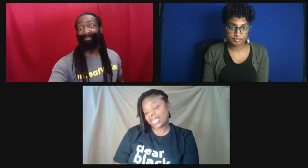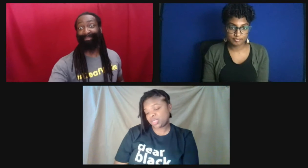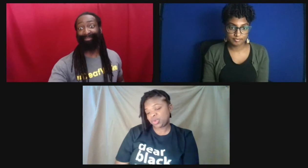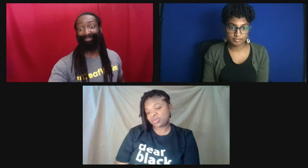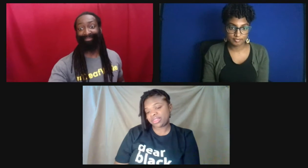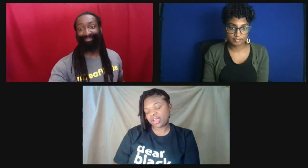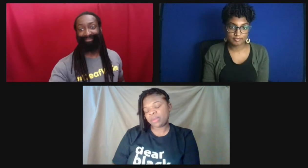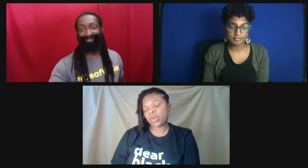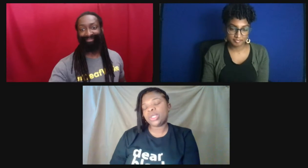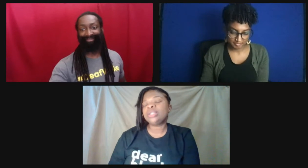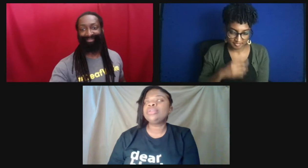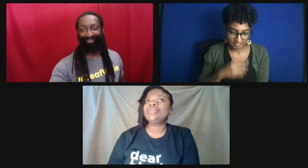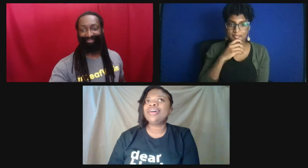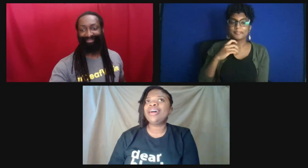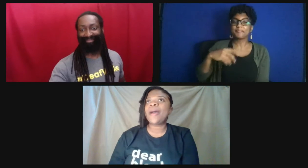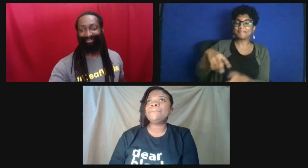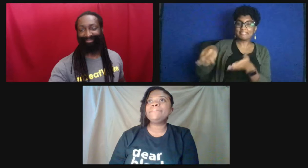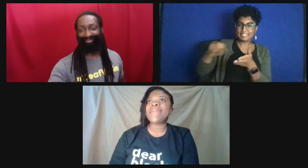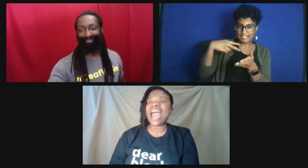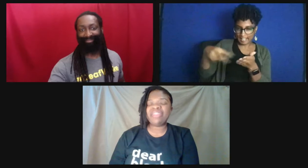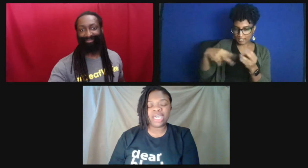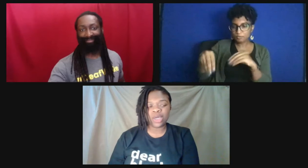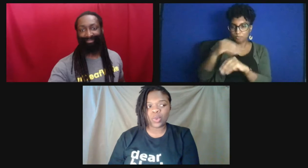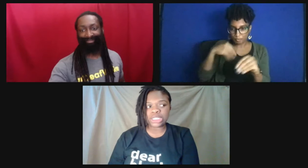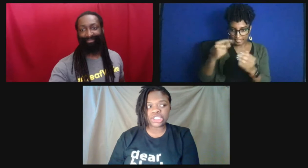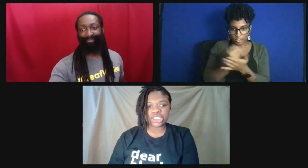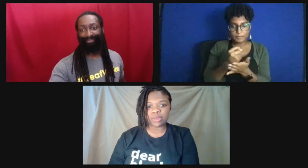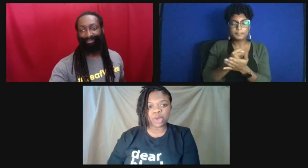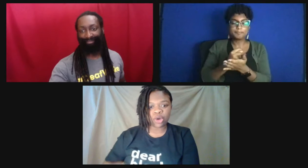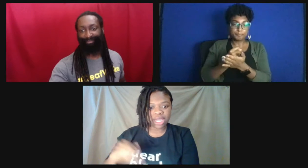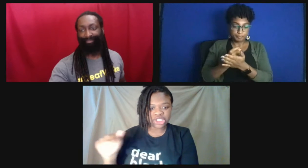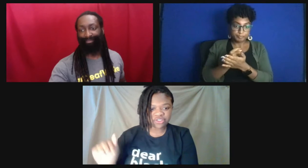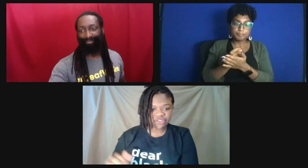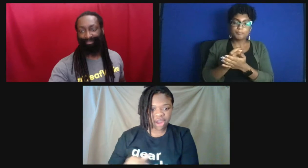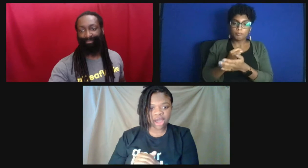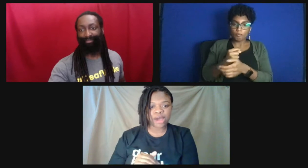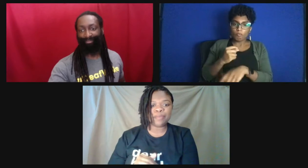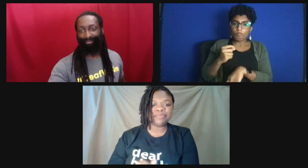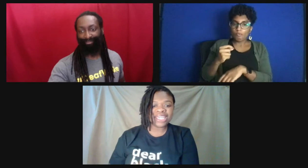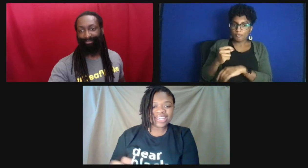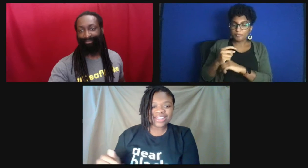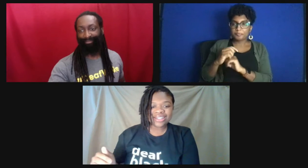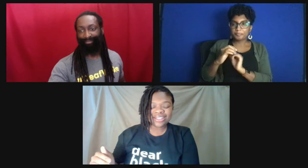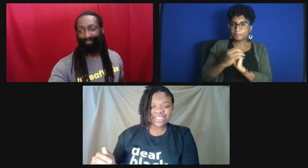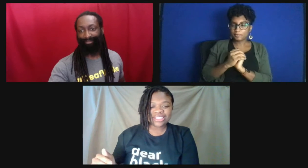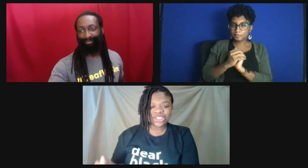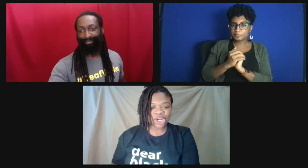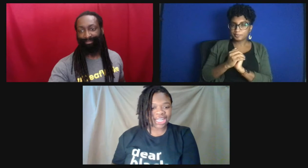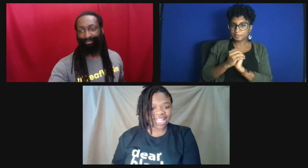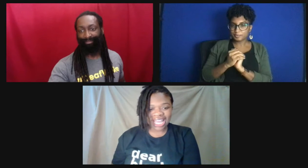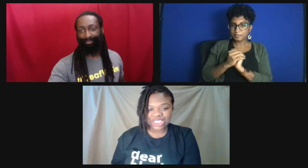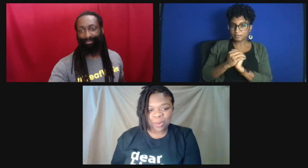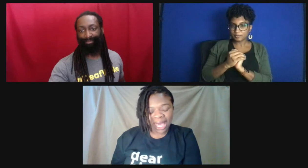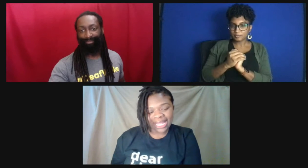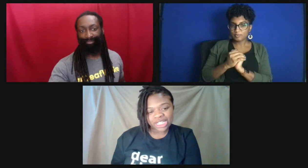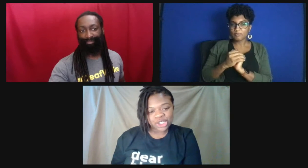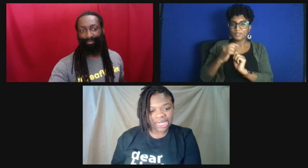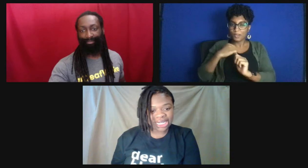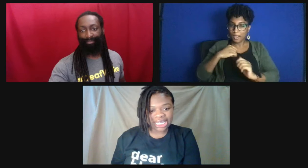The Dance Movement Therapy. Well, I think it was just a progression from starting classic ballet training